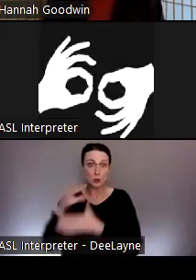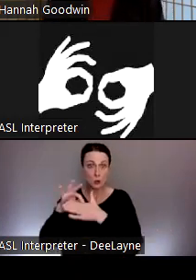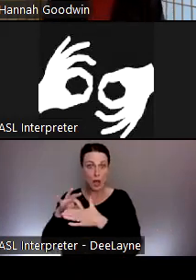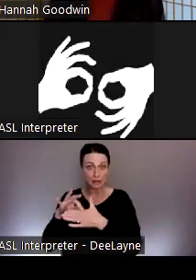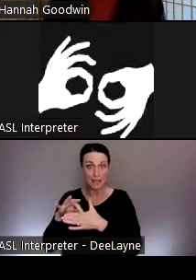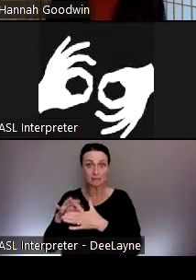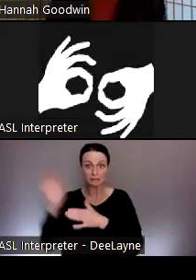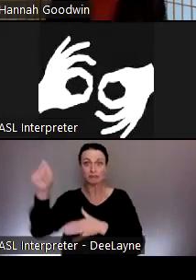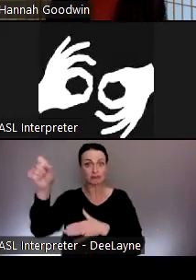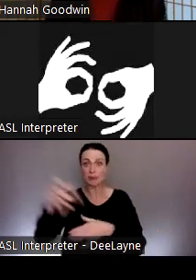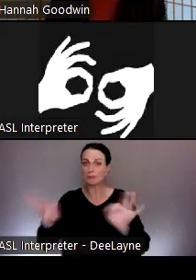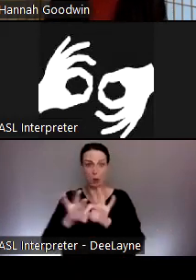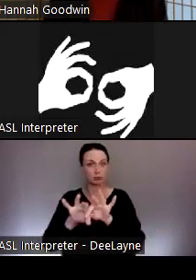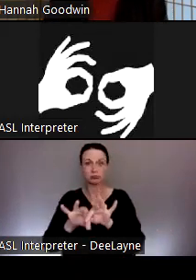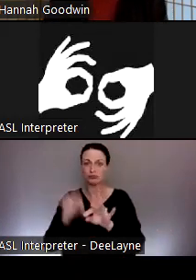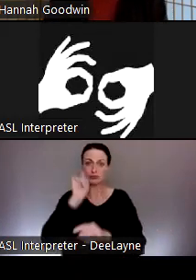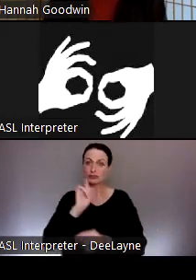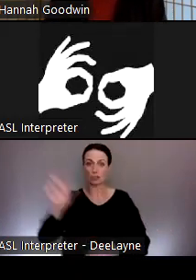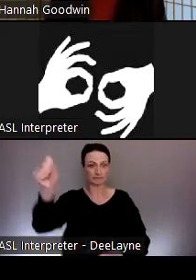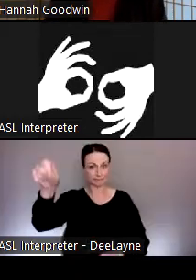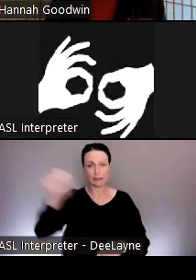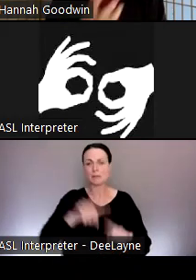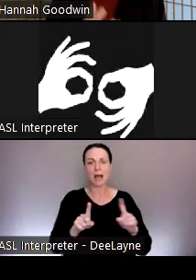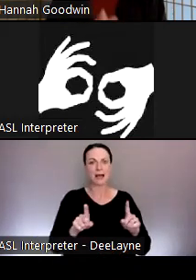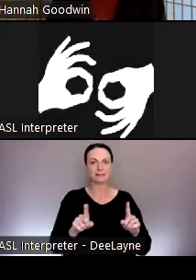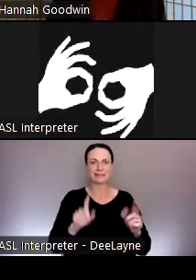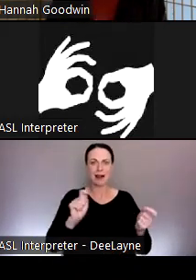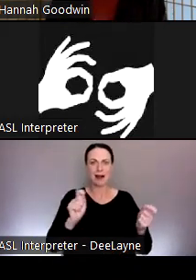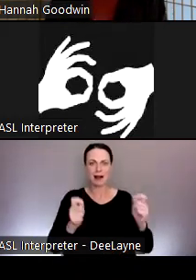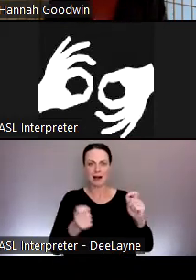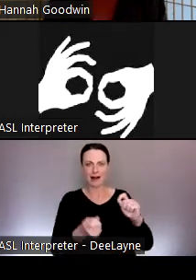But there's the evolution of different work